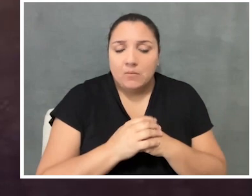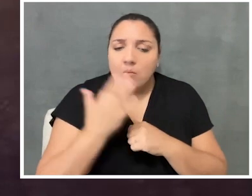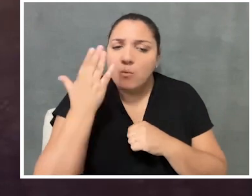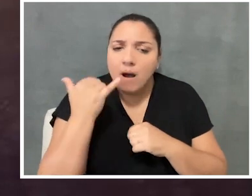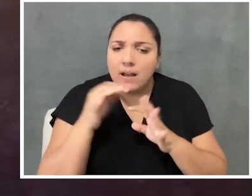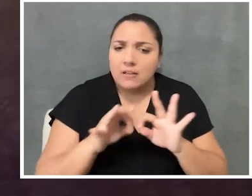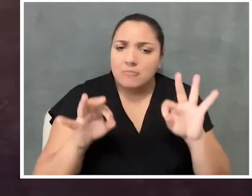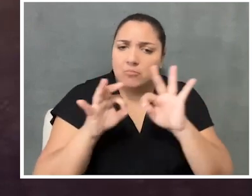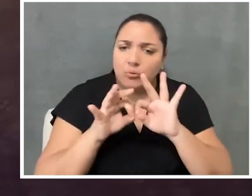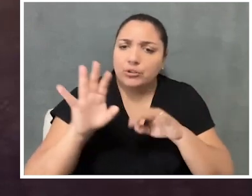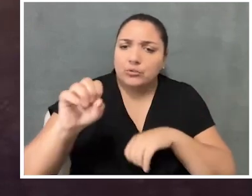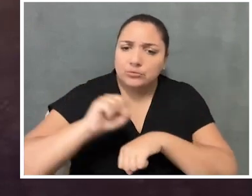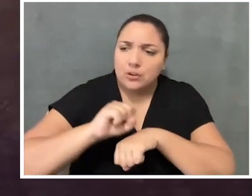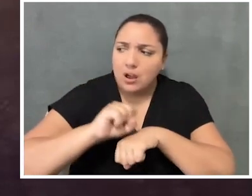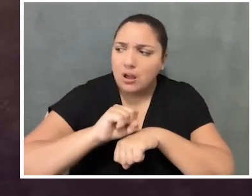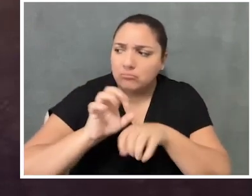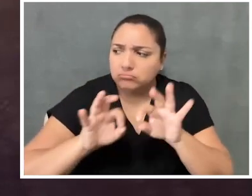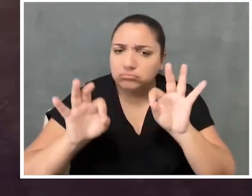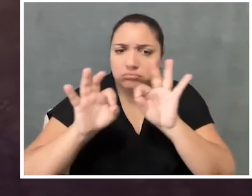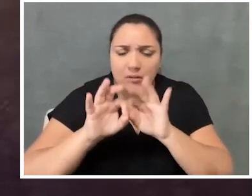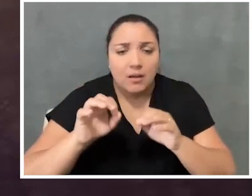so that everyone really can have access.